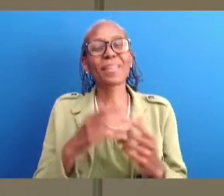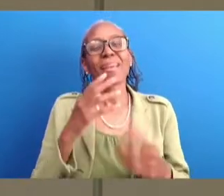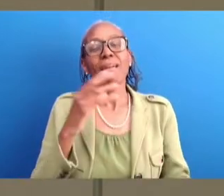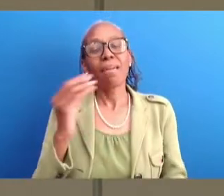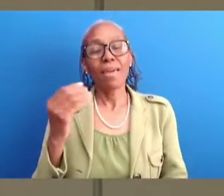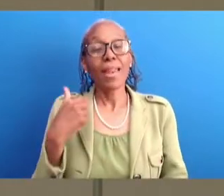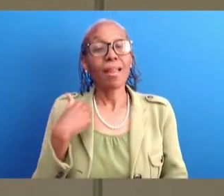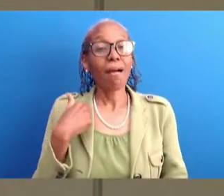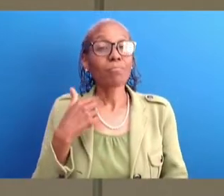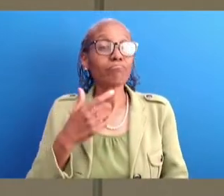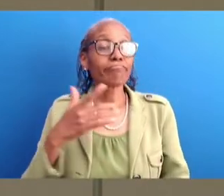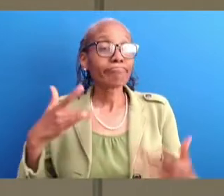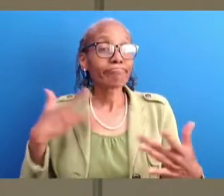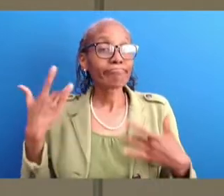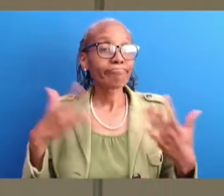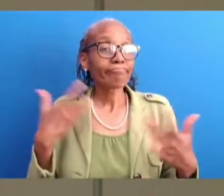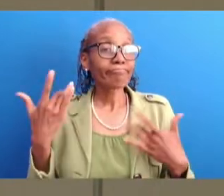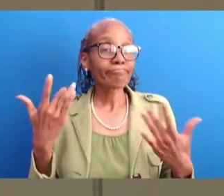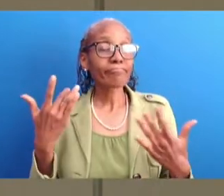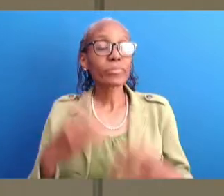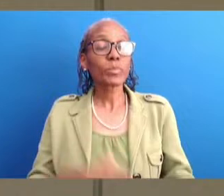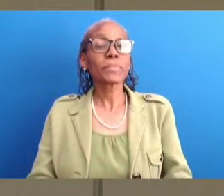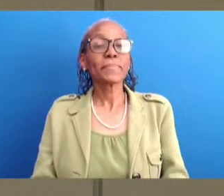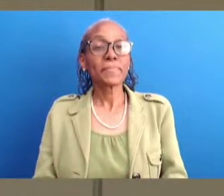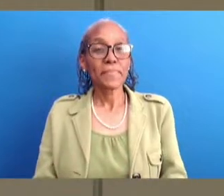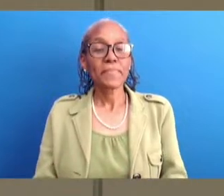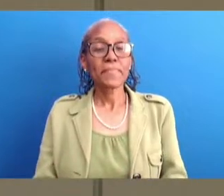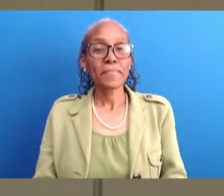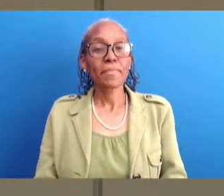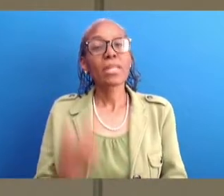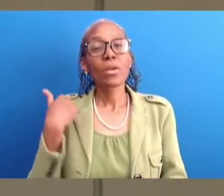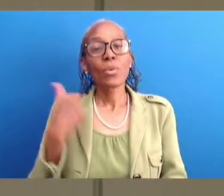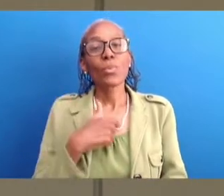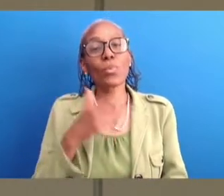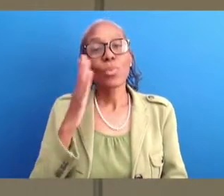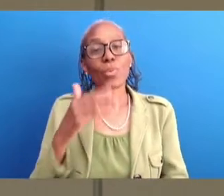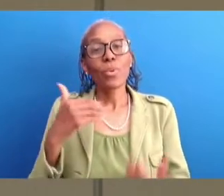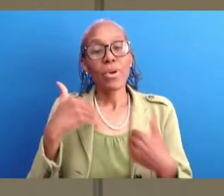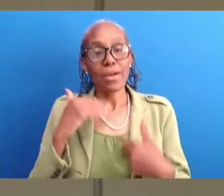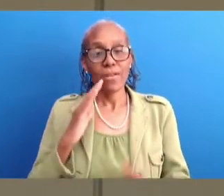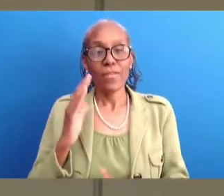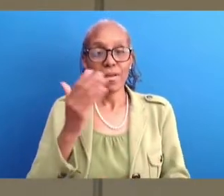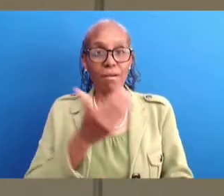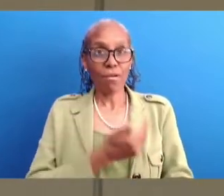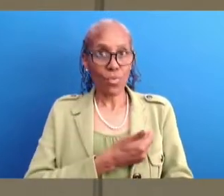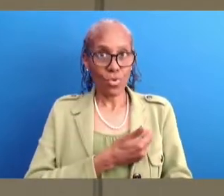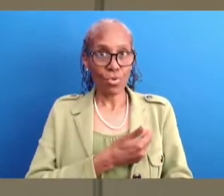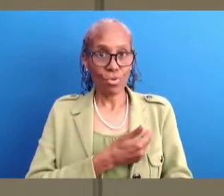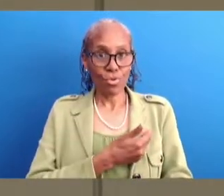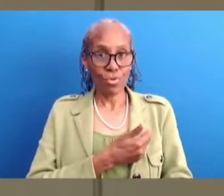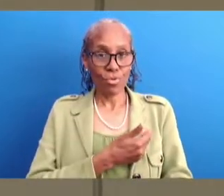POINT. TONIGHT, WE HAVE SOMETHING VERY